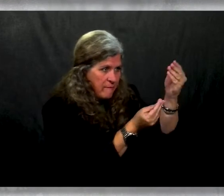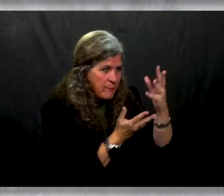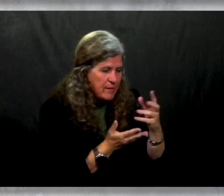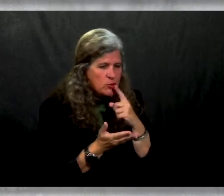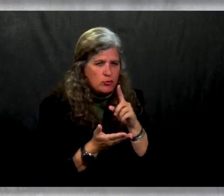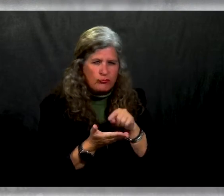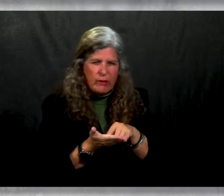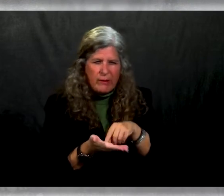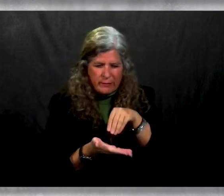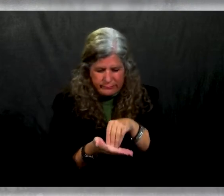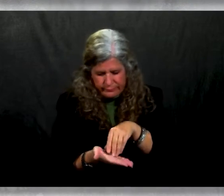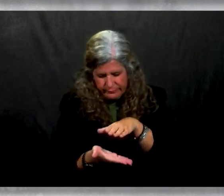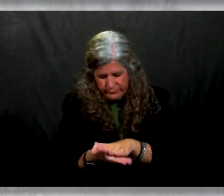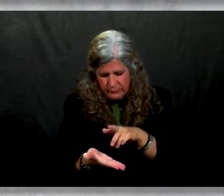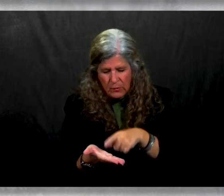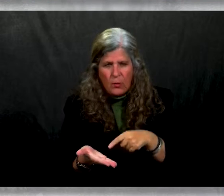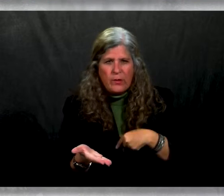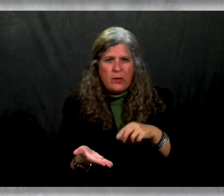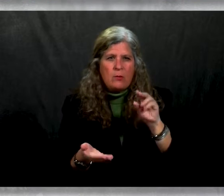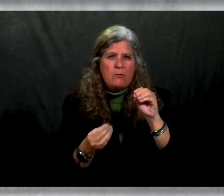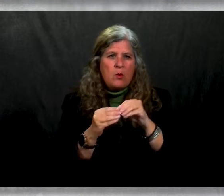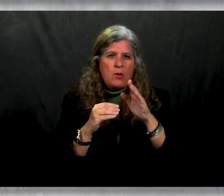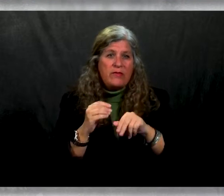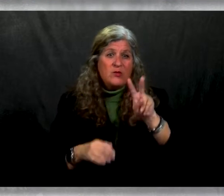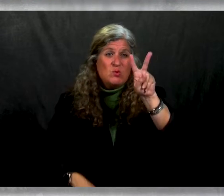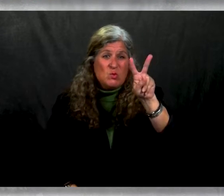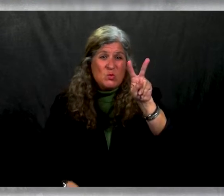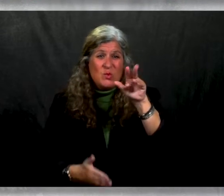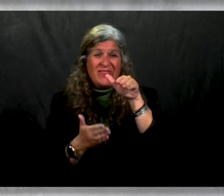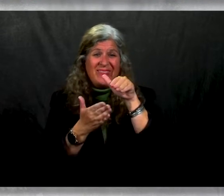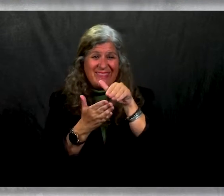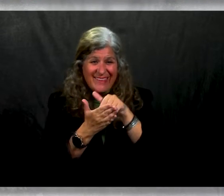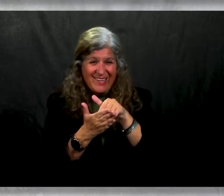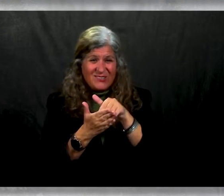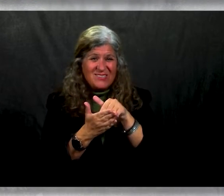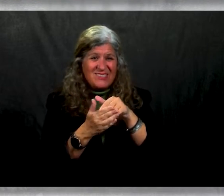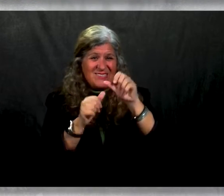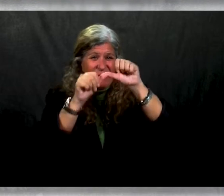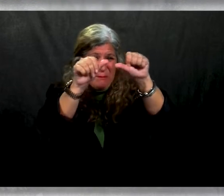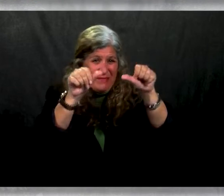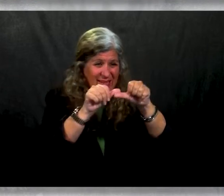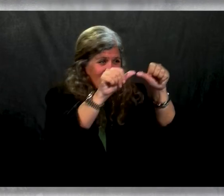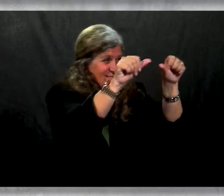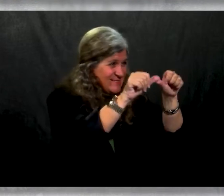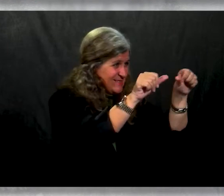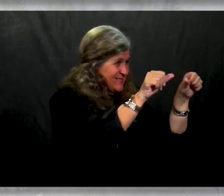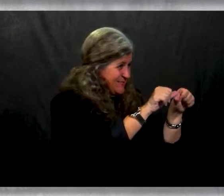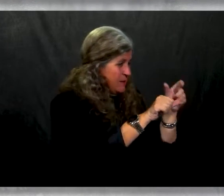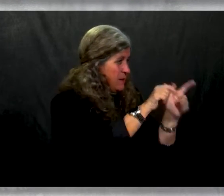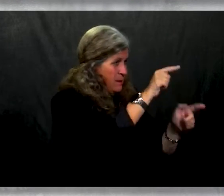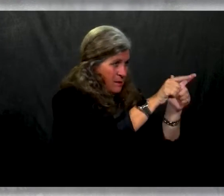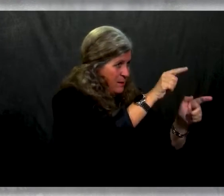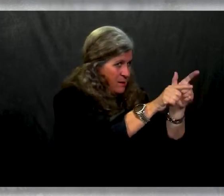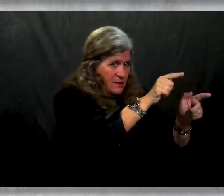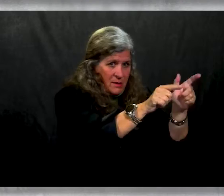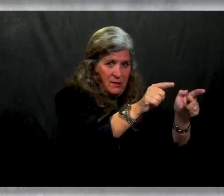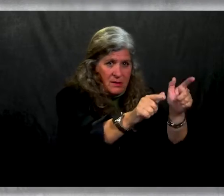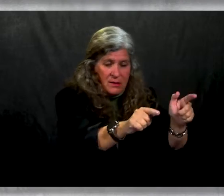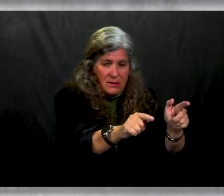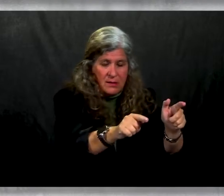of what is now over 2000 sites where these mass shootings took place. Thank you, Chad, for sharing with us a piece